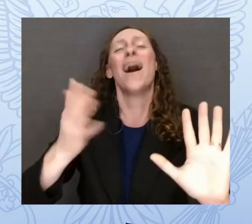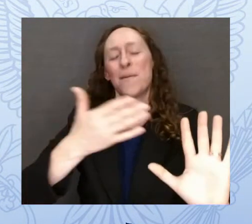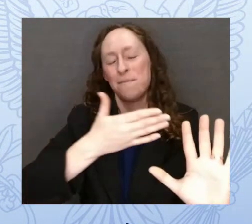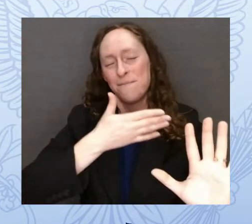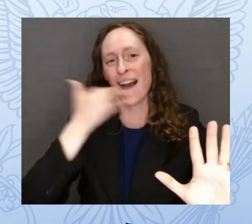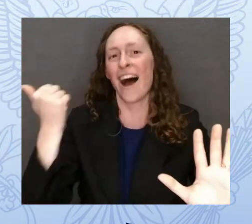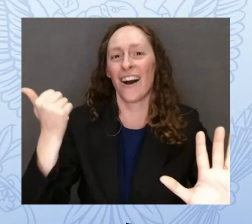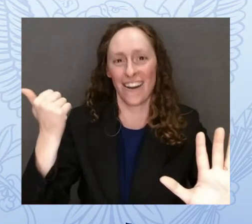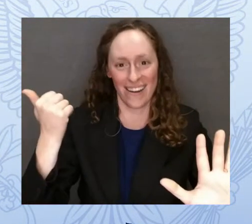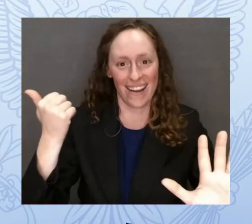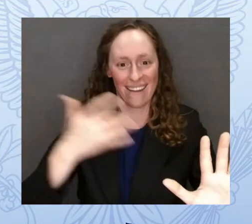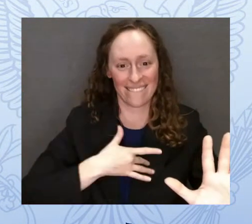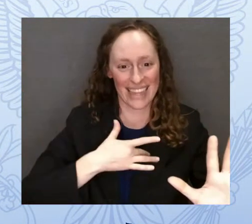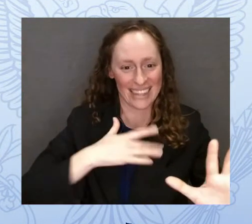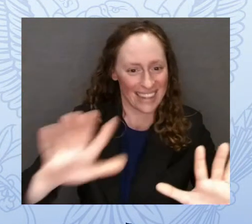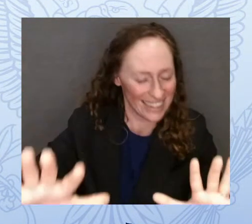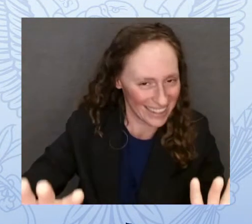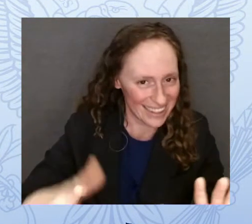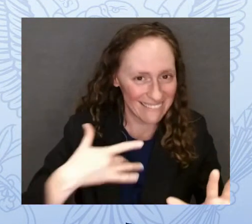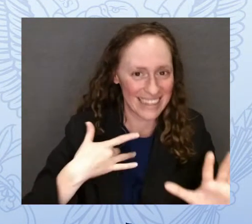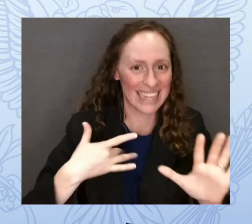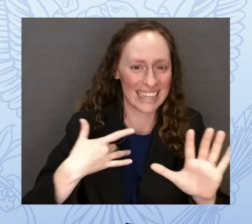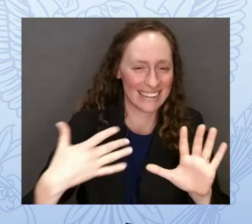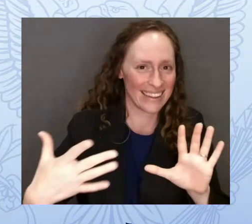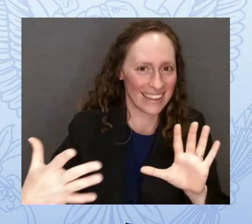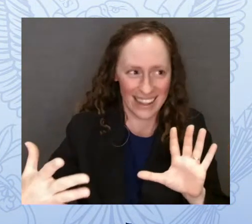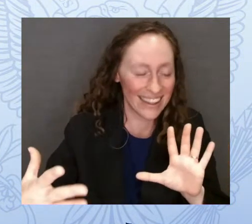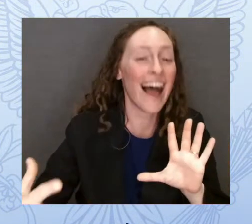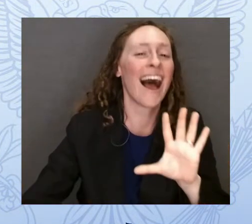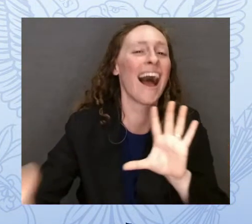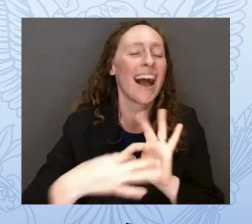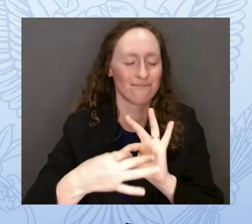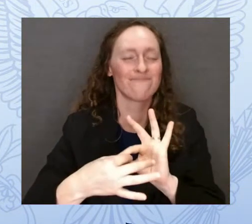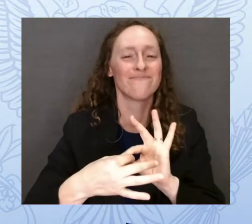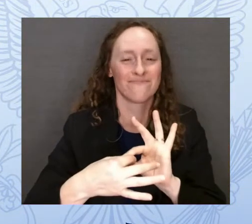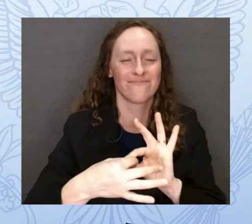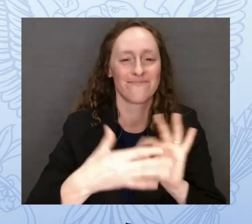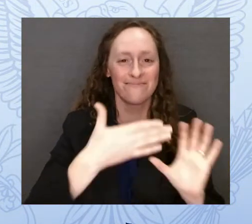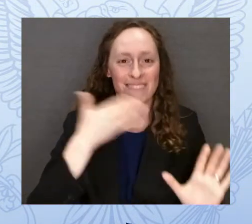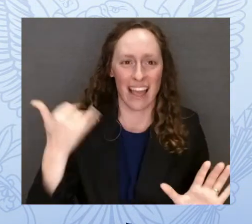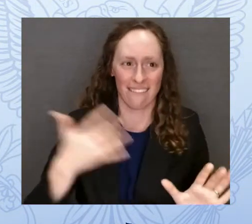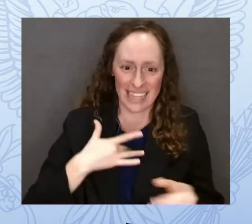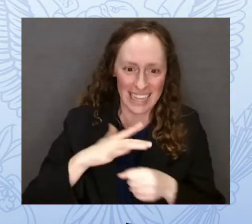I'm understanding here before you. But it's the kind of pressure that is also an elation.